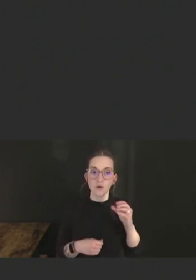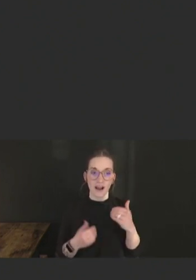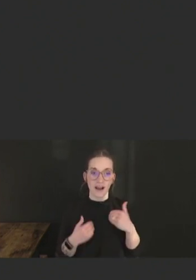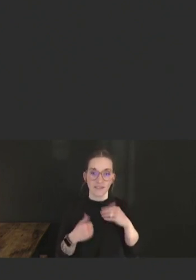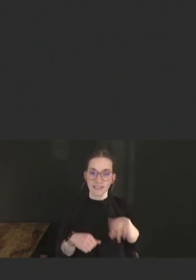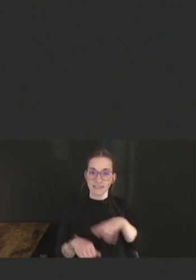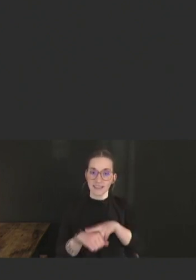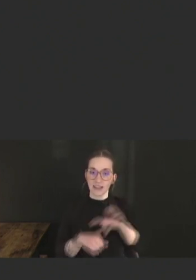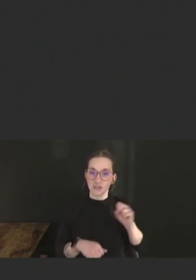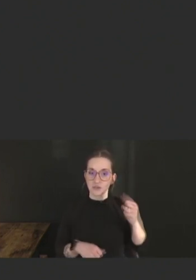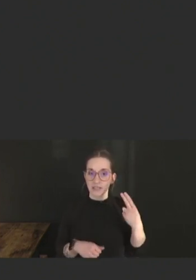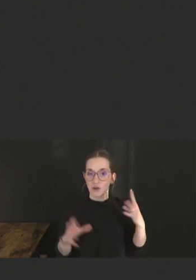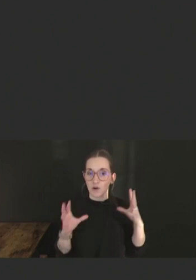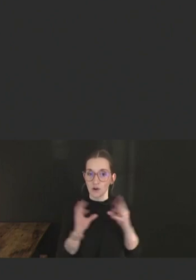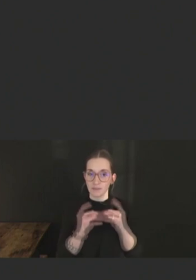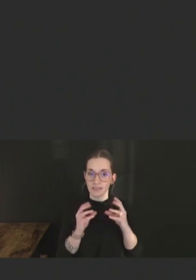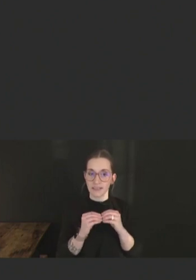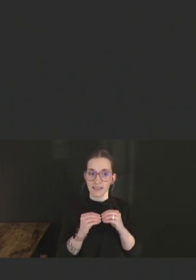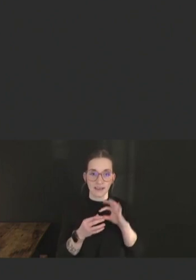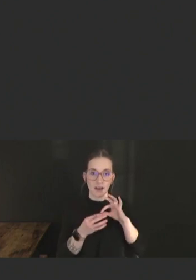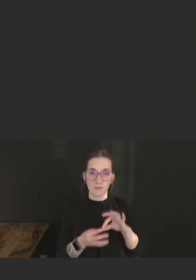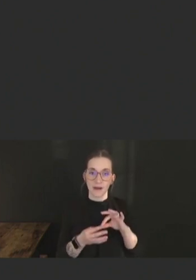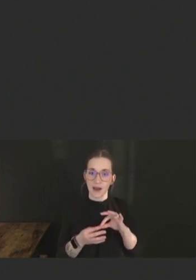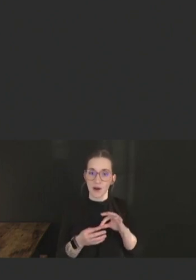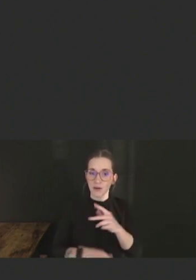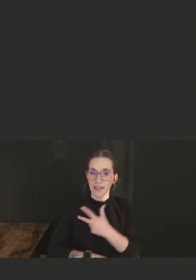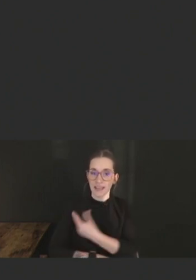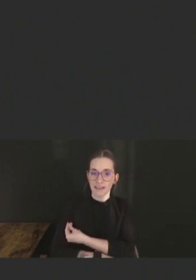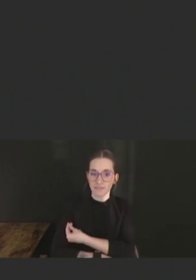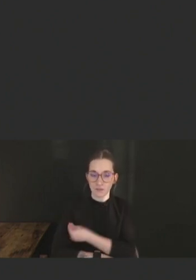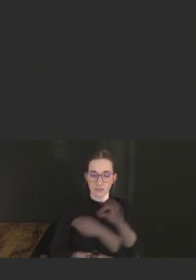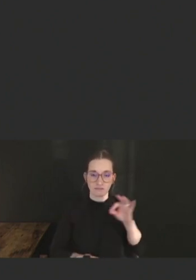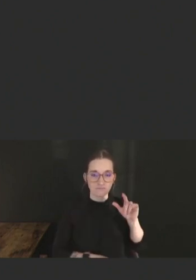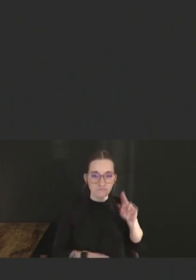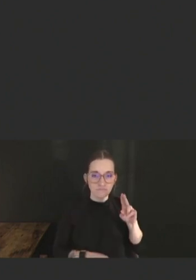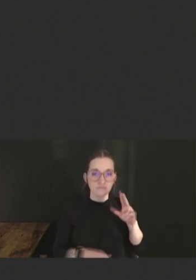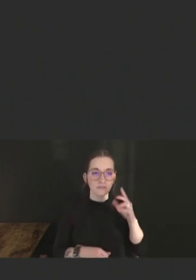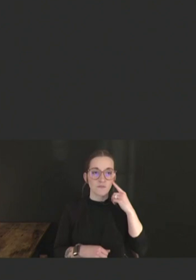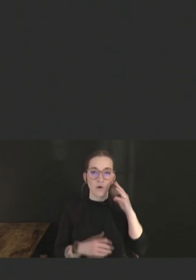vaccination in older adults, and this meeting was a follow-up to a convening that was held